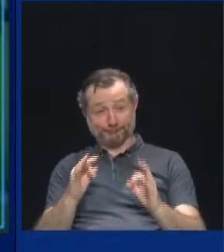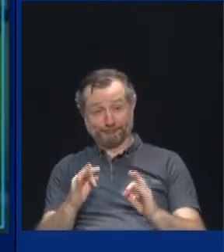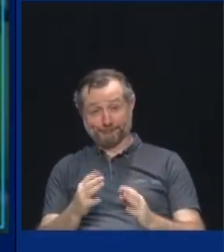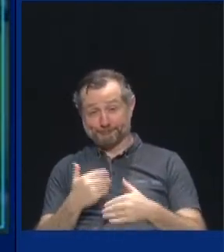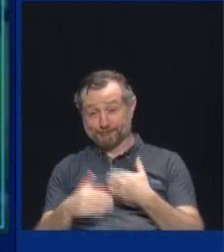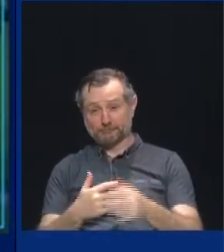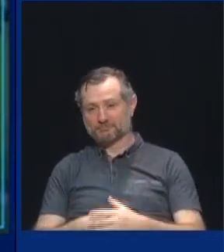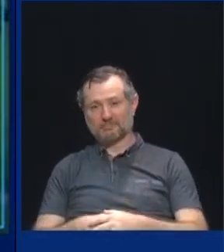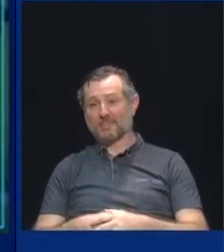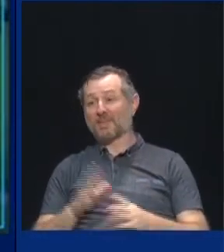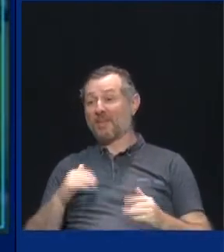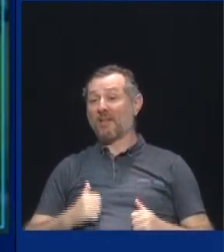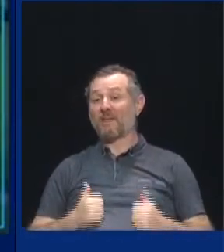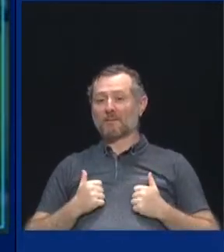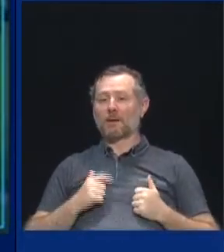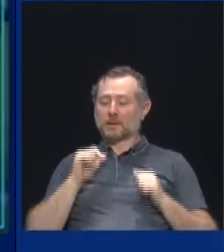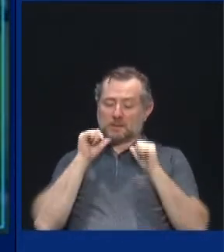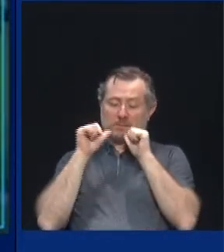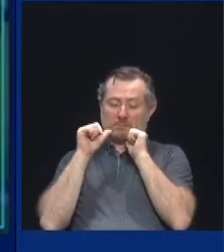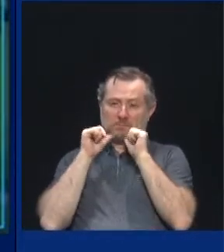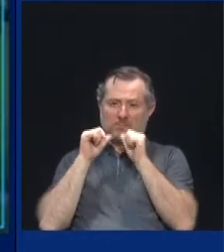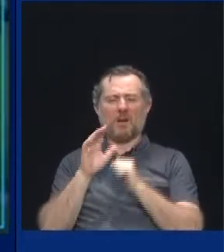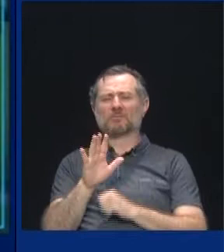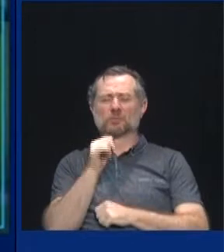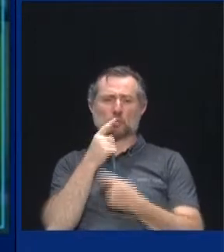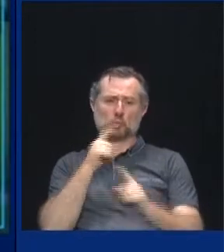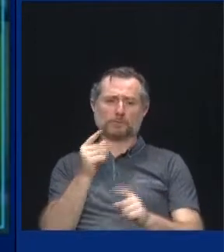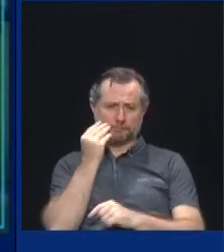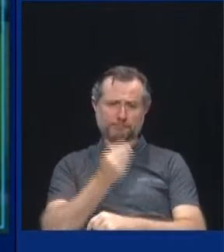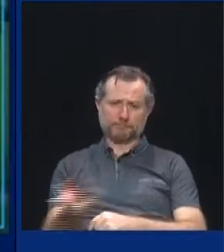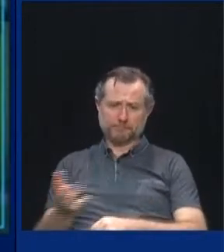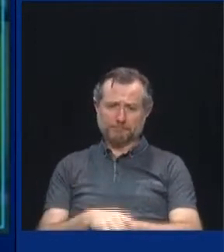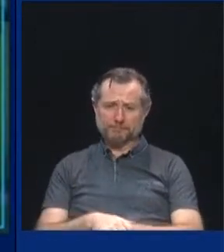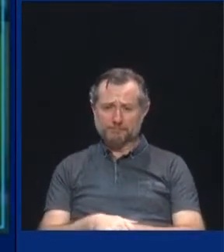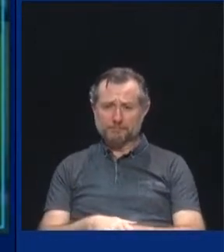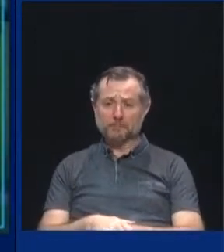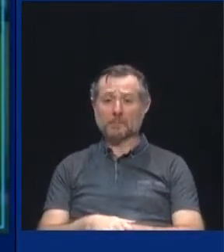POLITICAL CREATION. DENIAL DOES NOT WORK AS A STRATEGY.